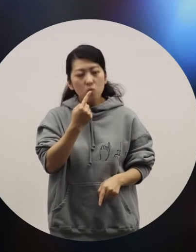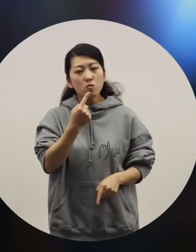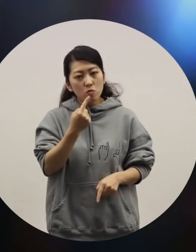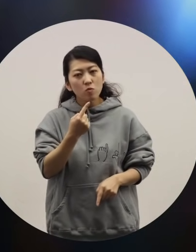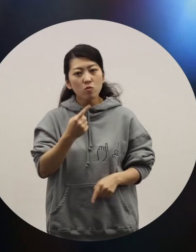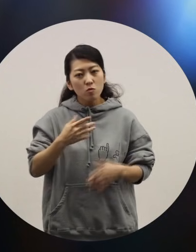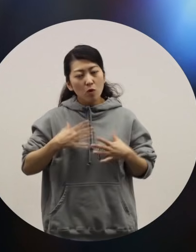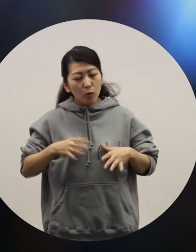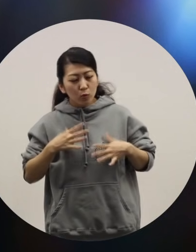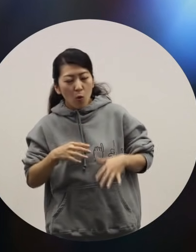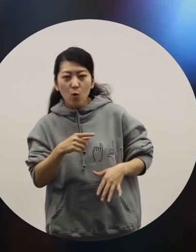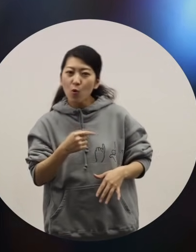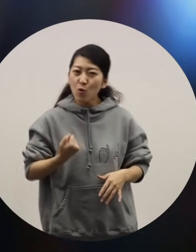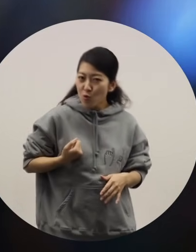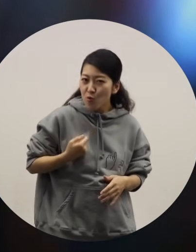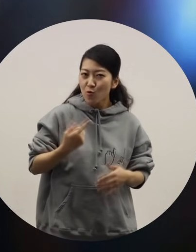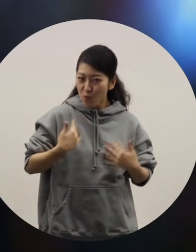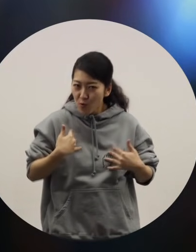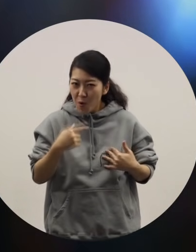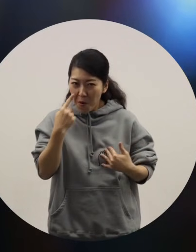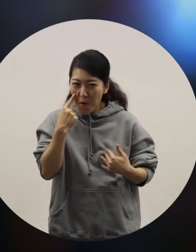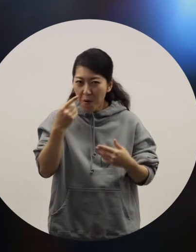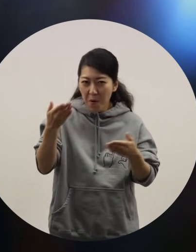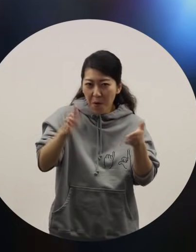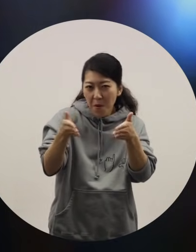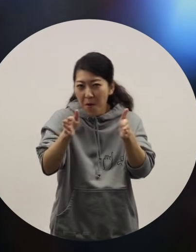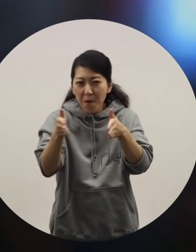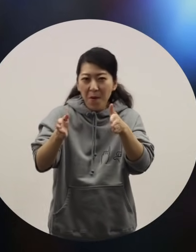As a result, I felt that fashion is unlimited.